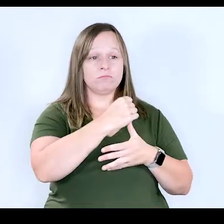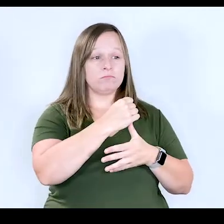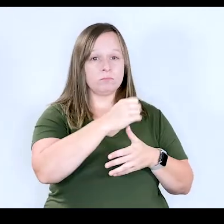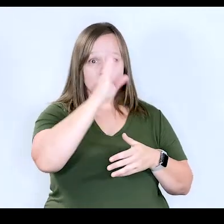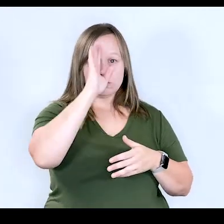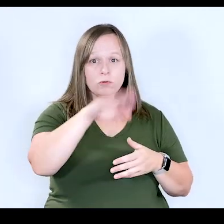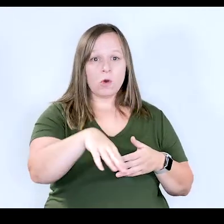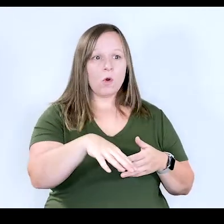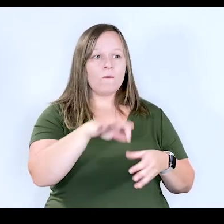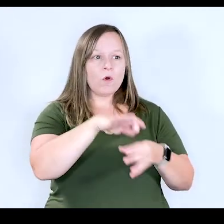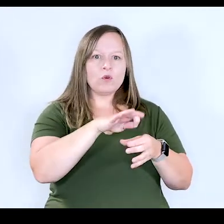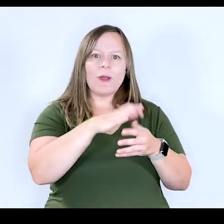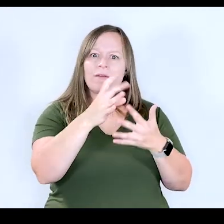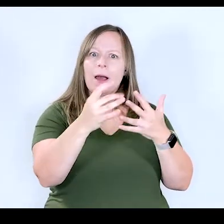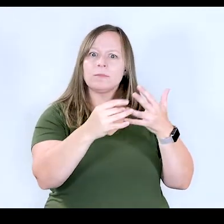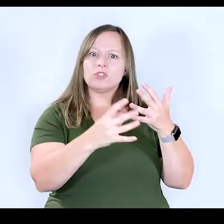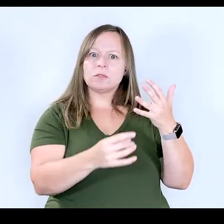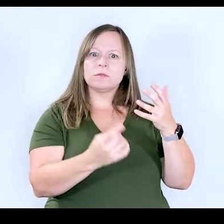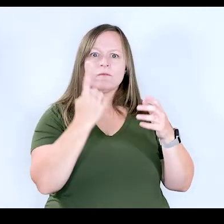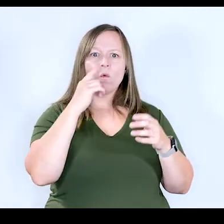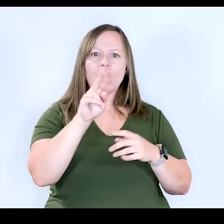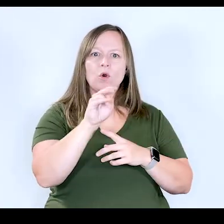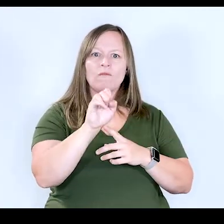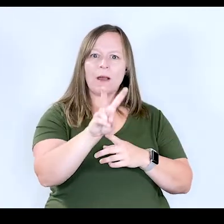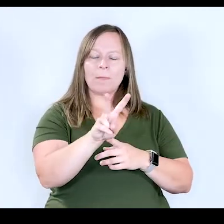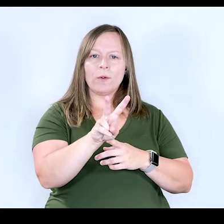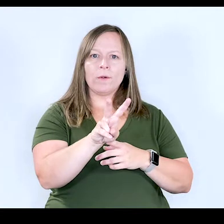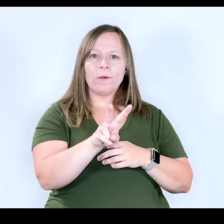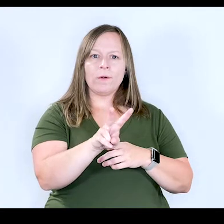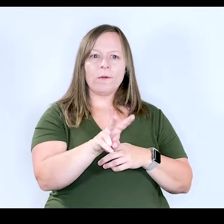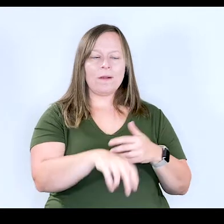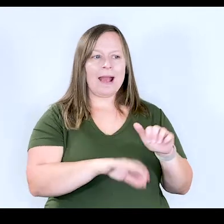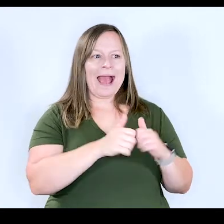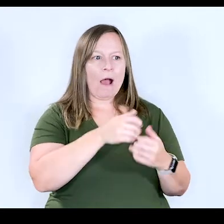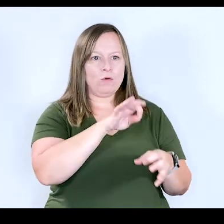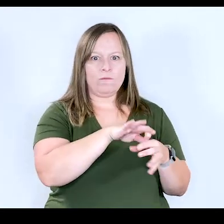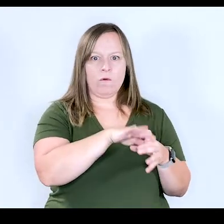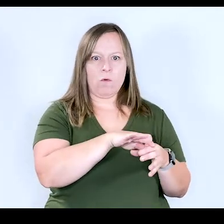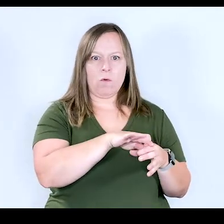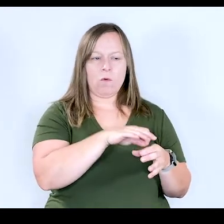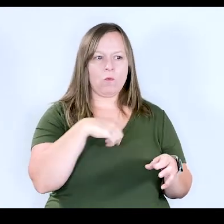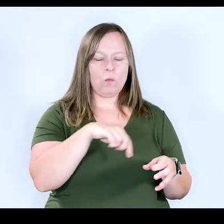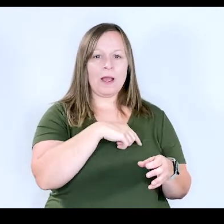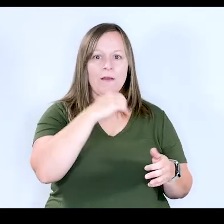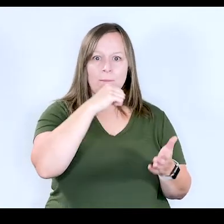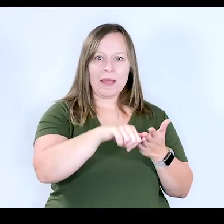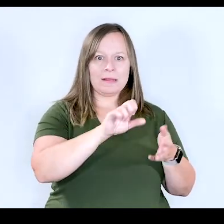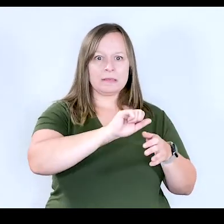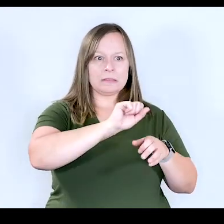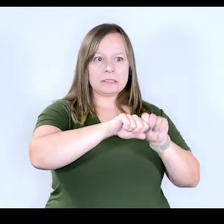voters to know that they have options come November. They have options about how they vote. We have a vote by mail system.